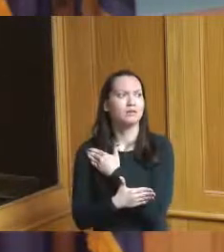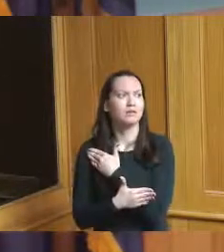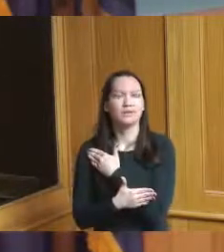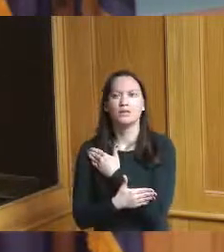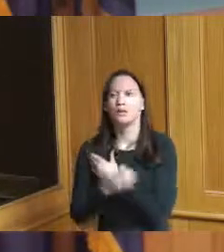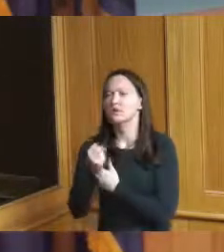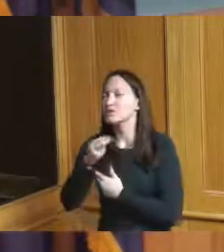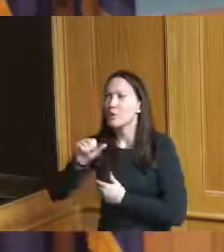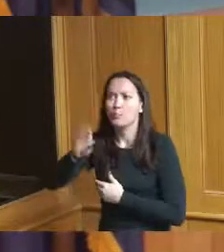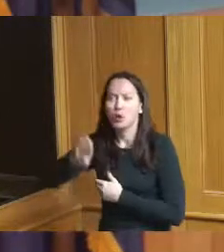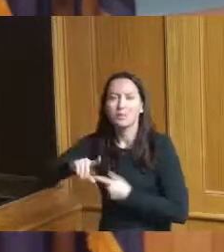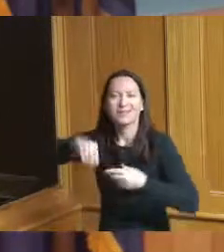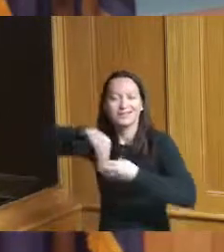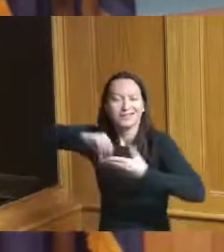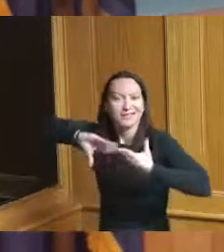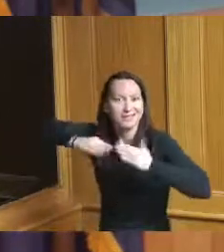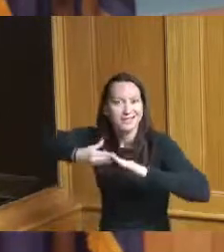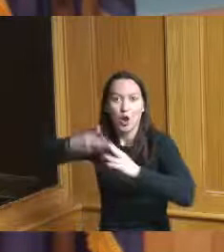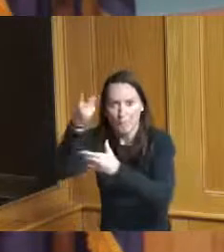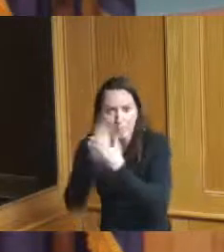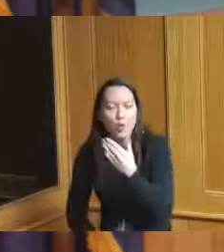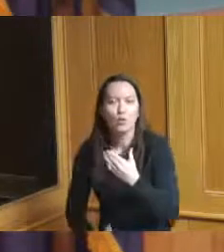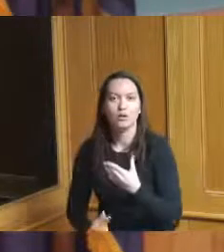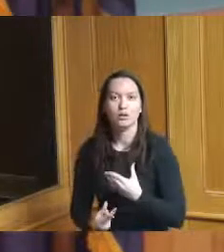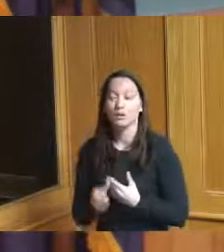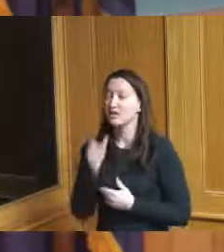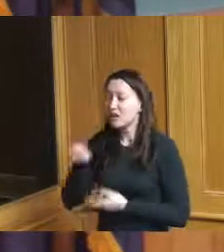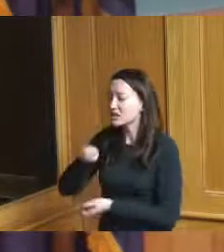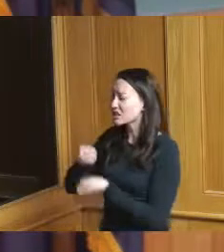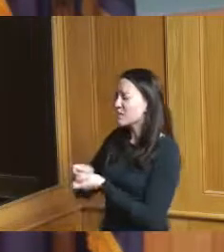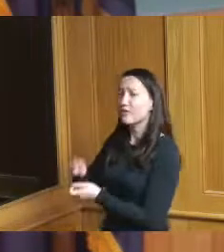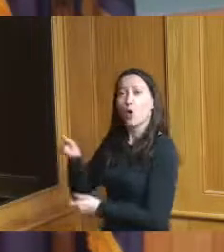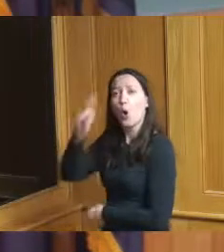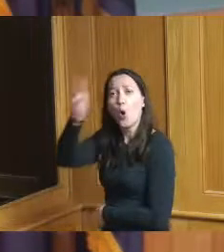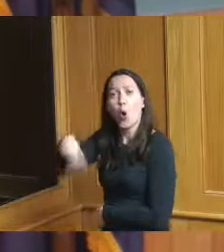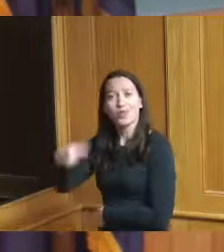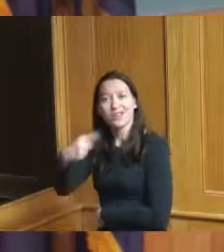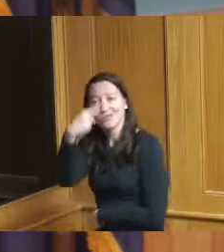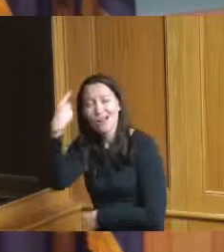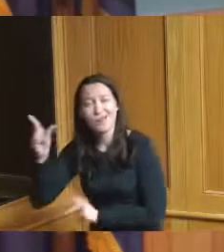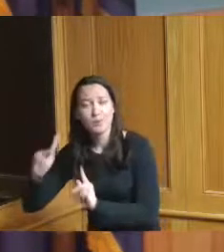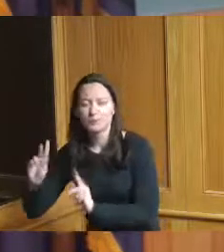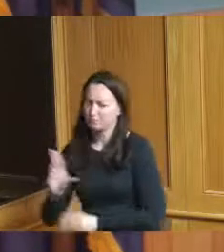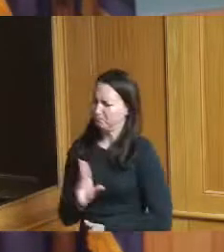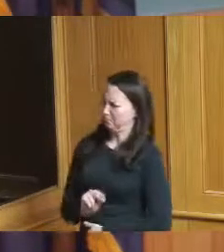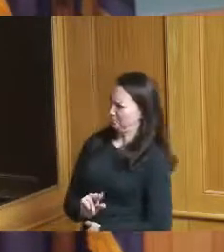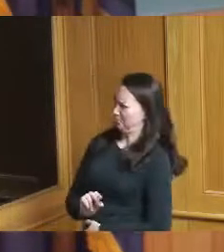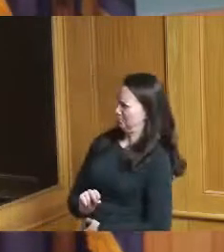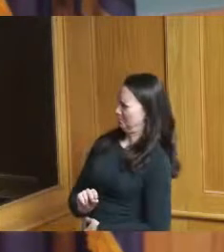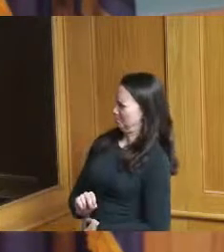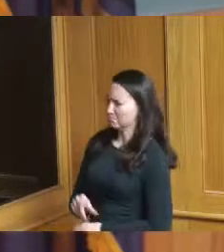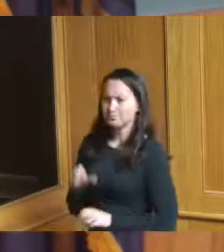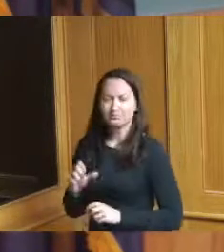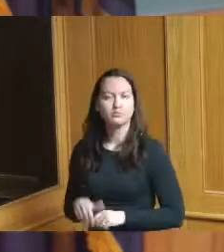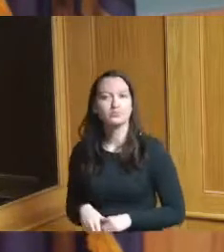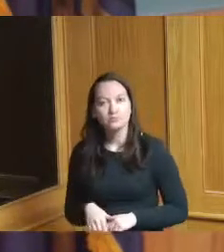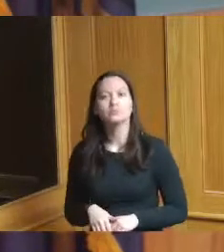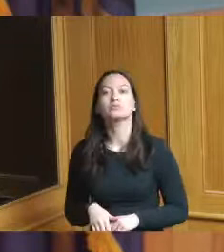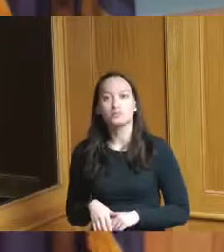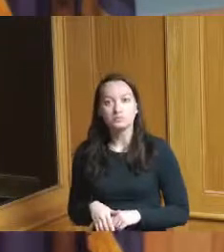and the inner city so it's not just one group of people who you know have hesitations but we also